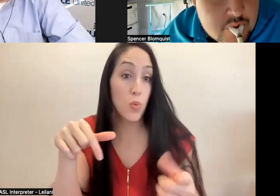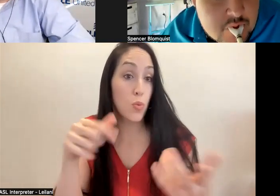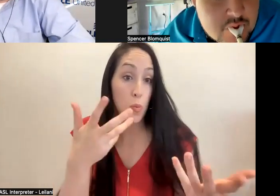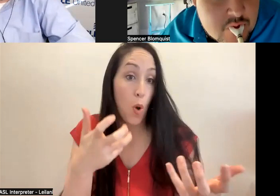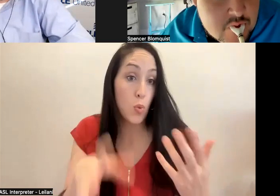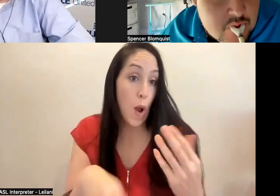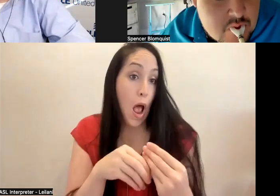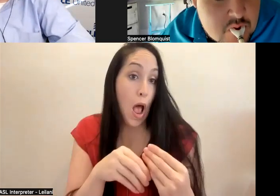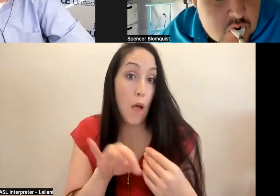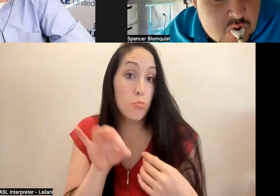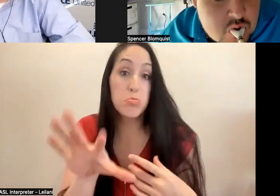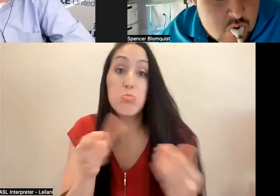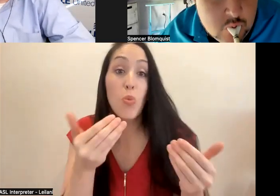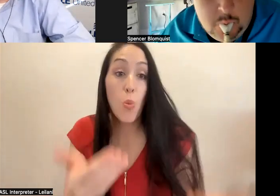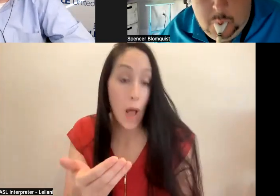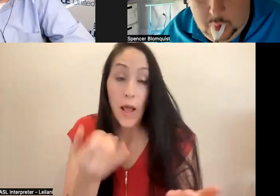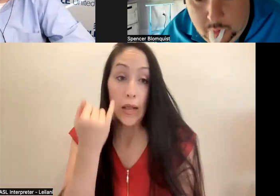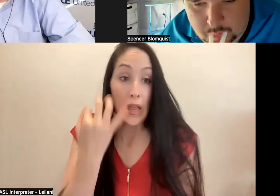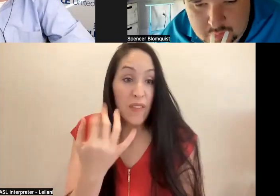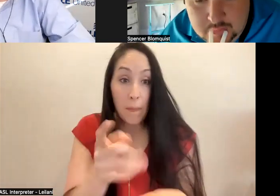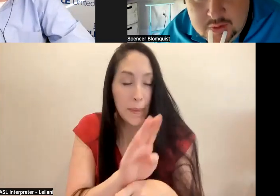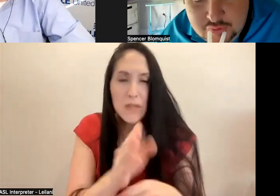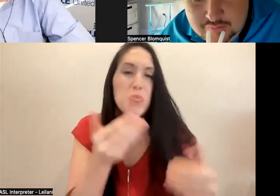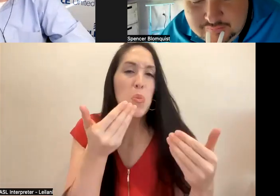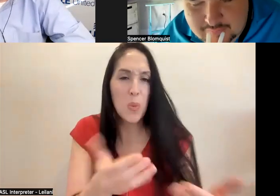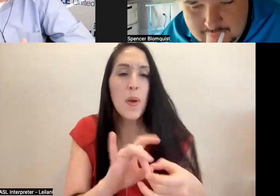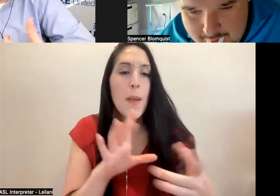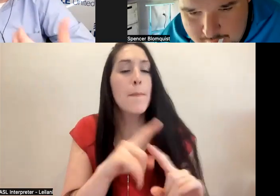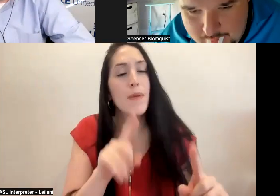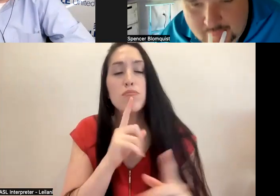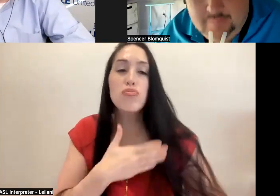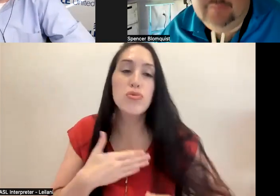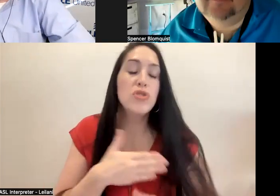but just thank you so much for kinda sharing your insight and some of how you use enable